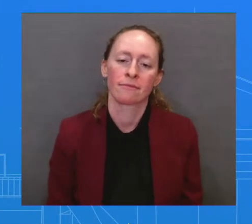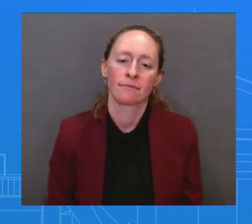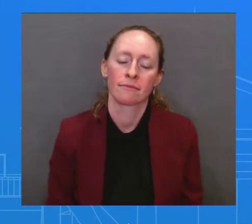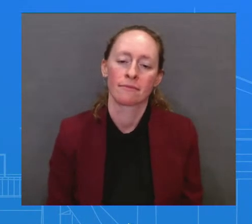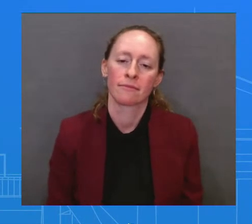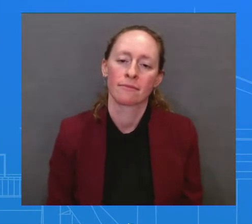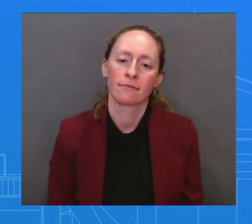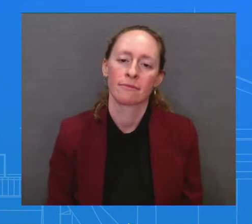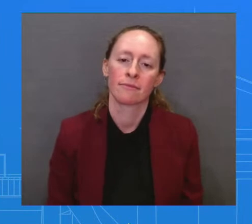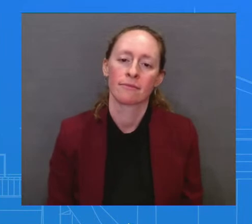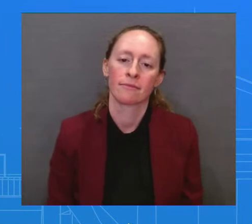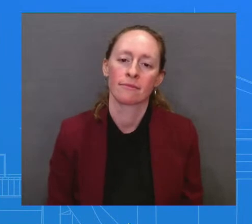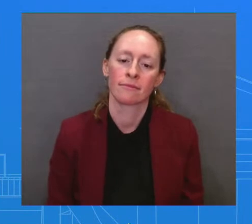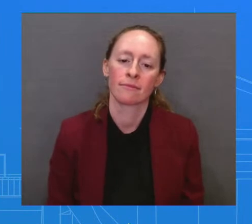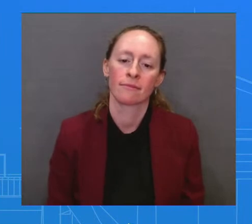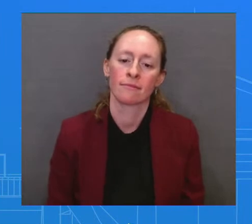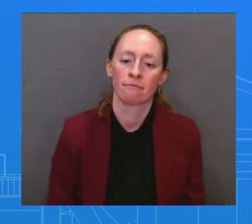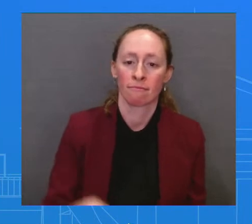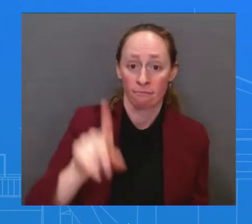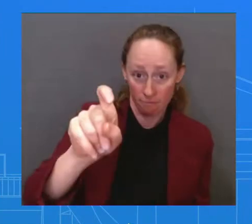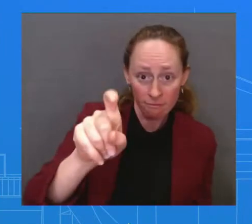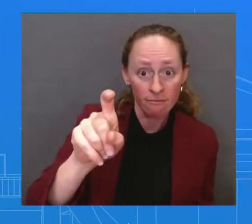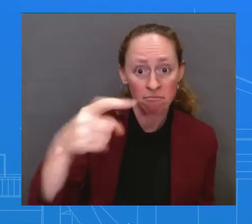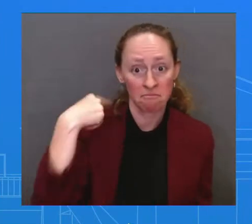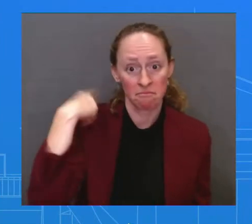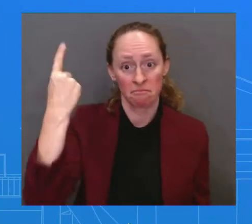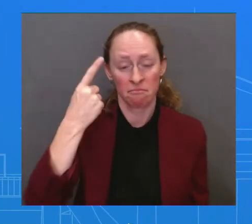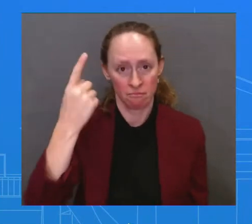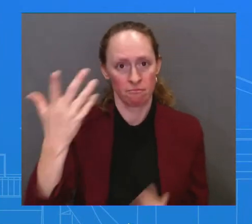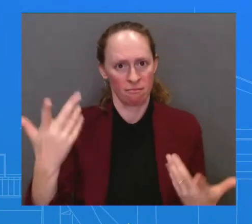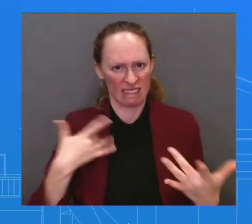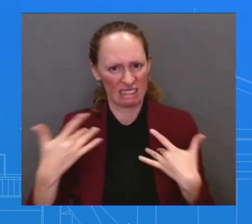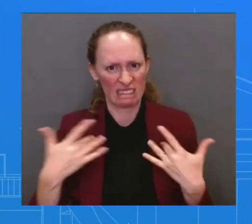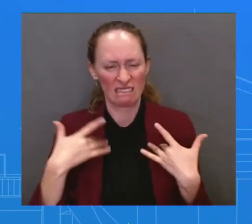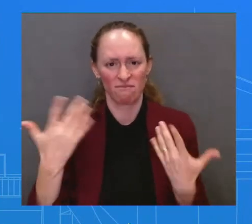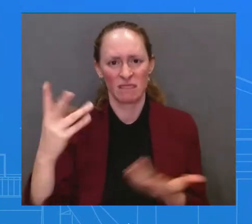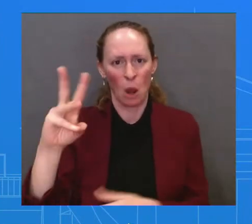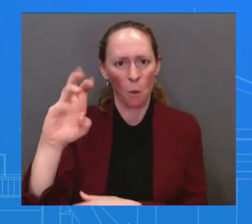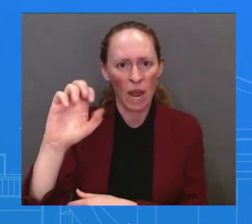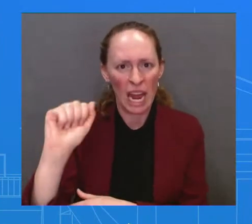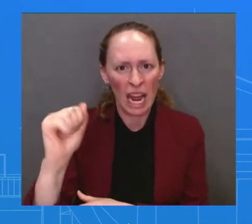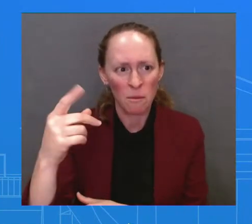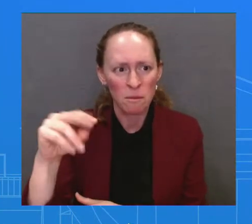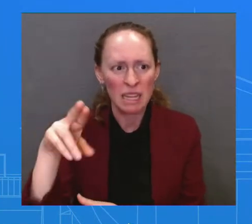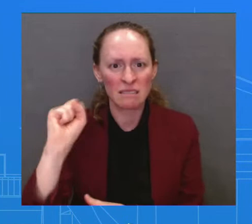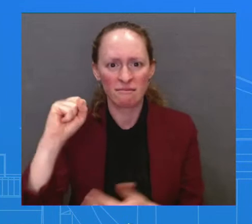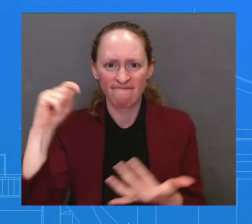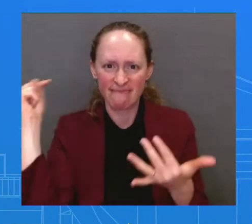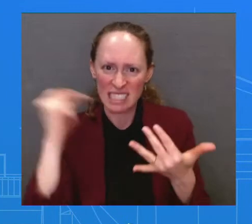and whether that signals any sort of broad waning of Western support for Ukraine? Mr. Sullivan: When I read the headlines this morning,